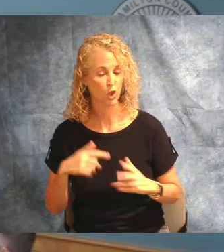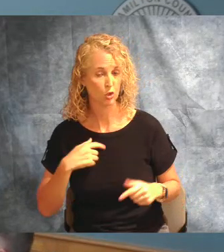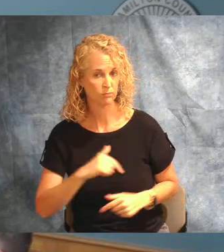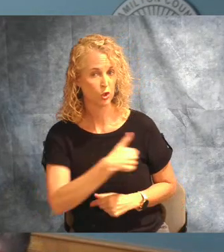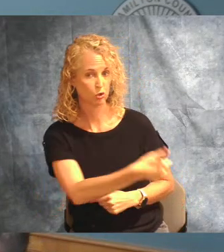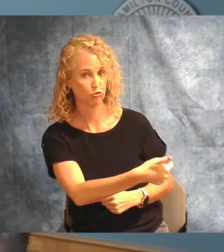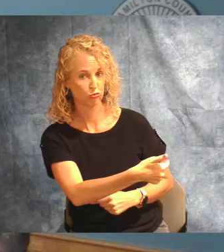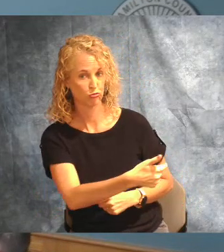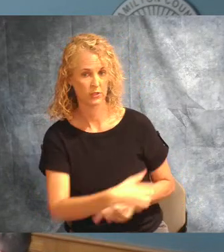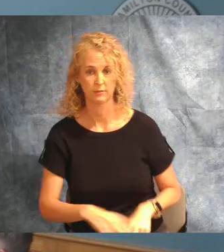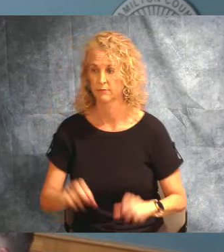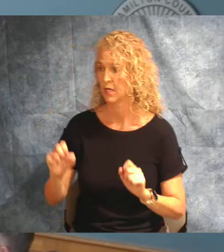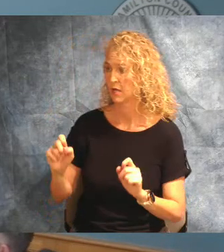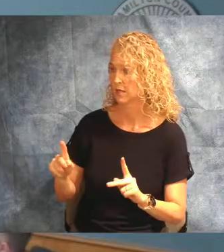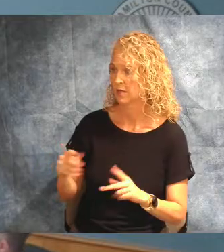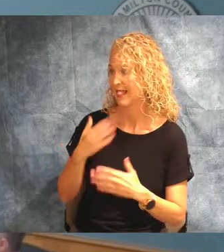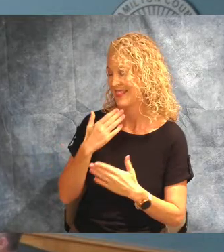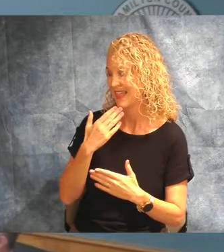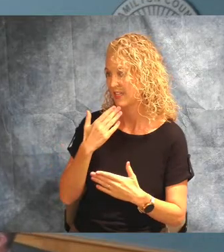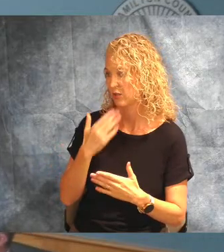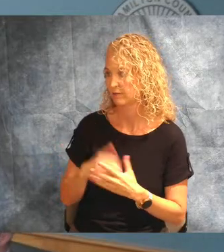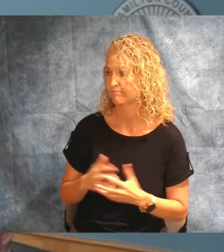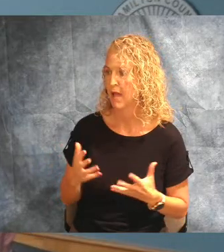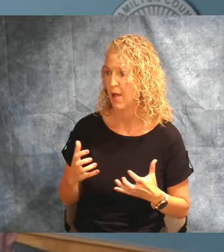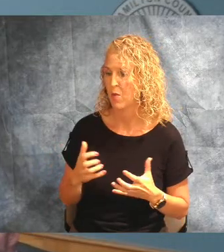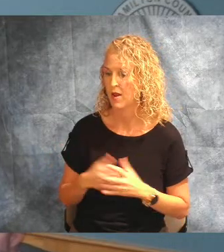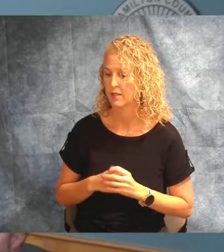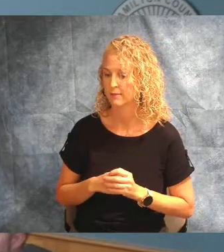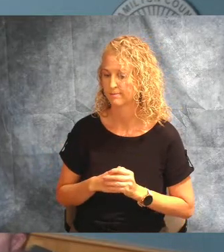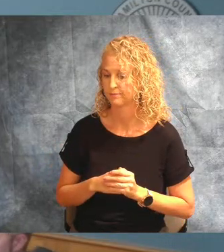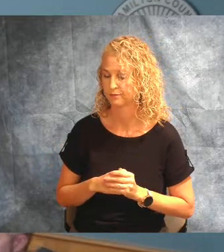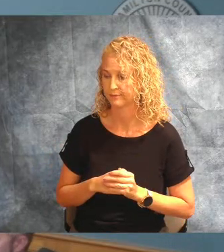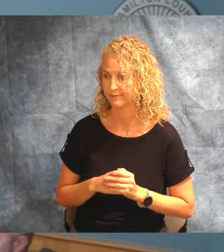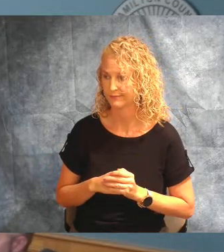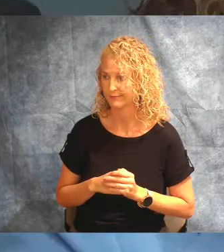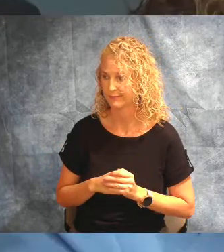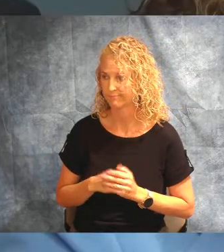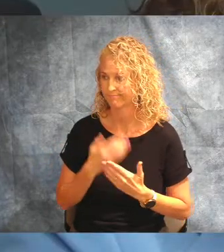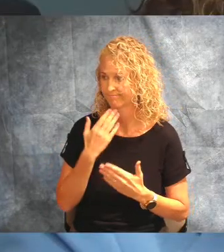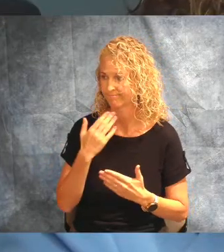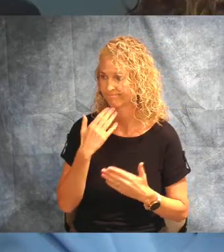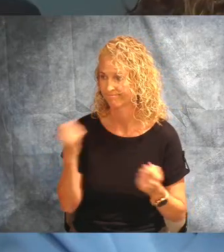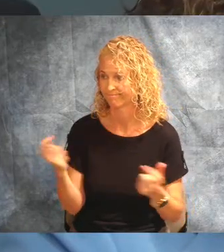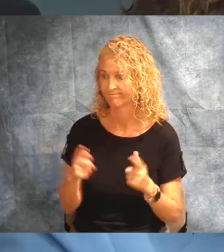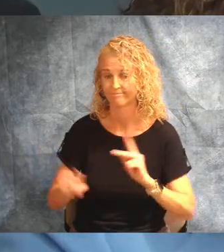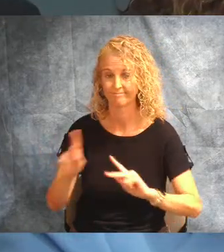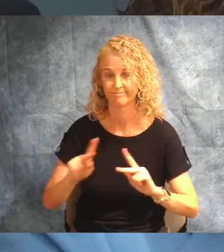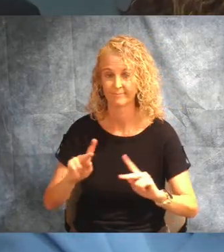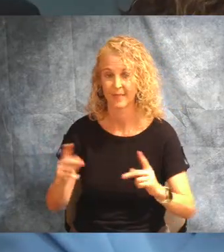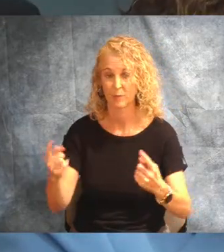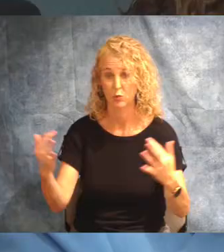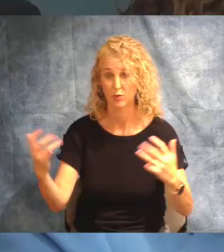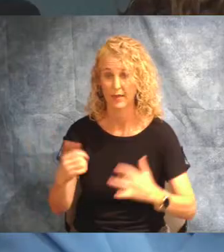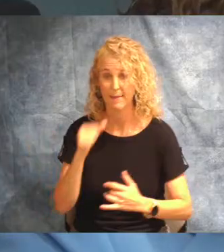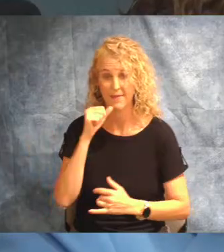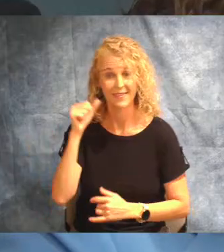end. Okay. Uh, thank you. I just wanted to thank everyone that came out yesterday for